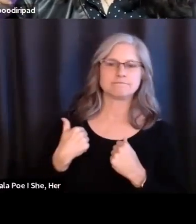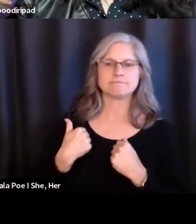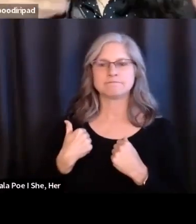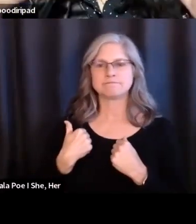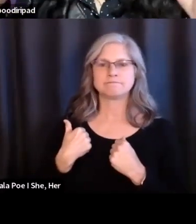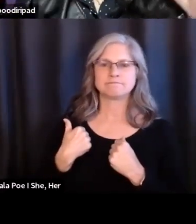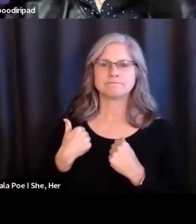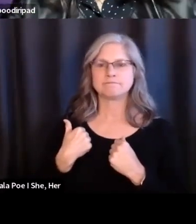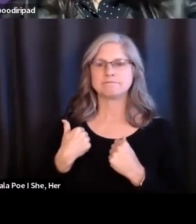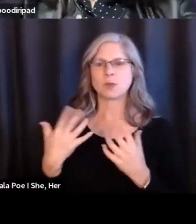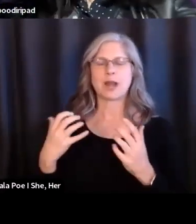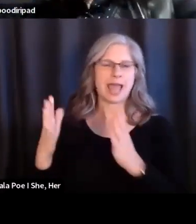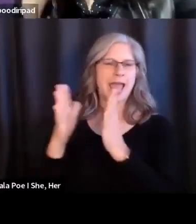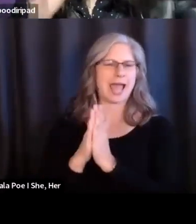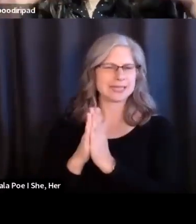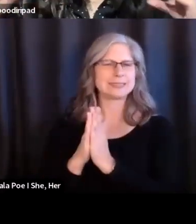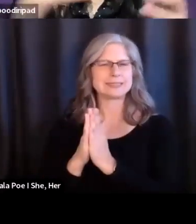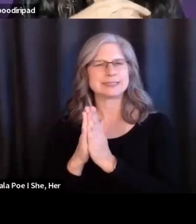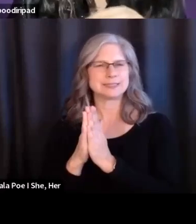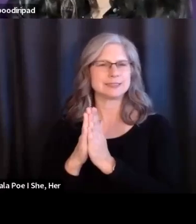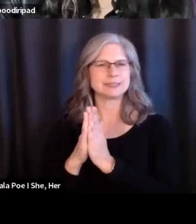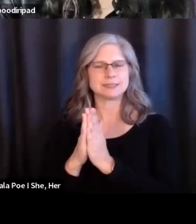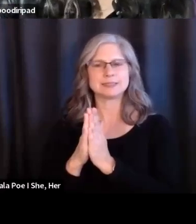ask a question, but also bring in some things that we've heard about today.